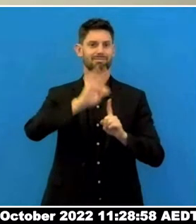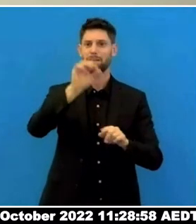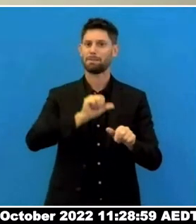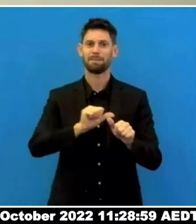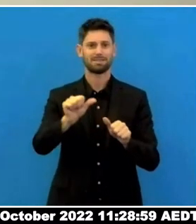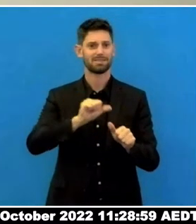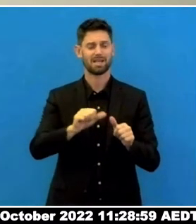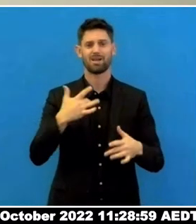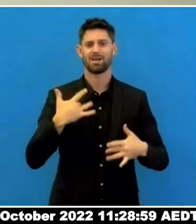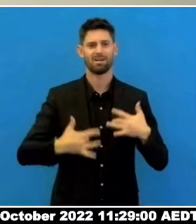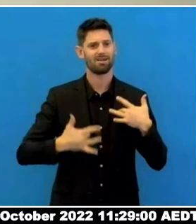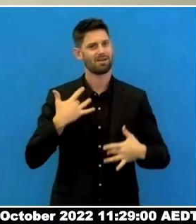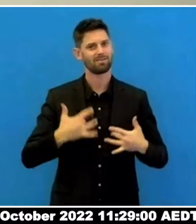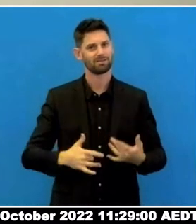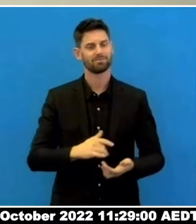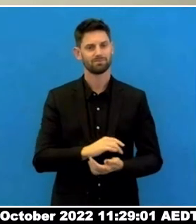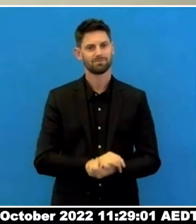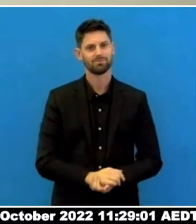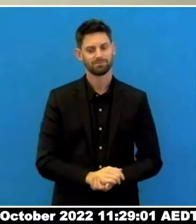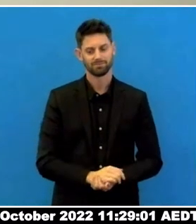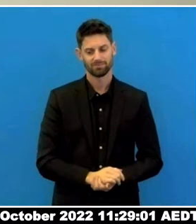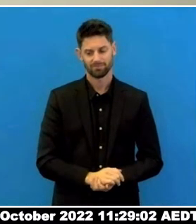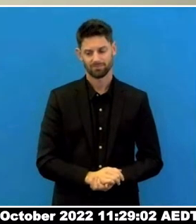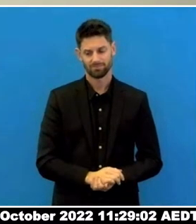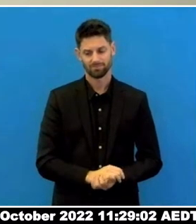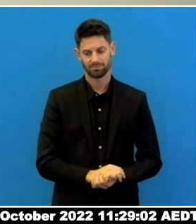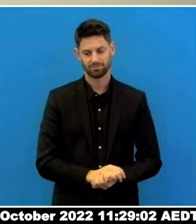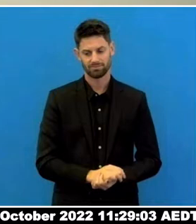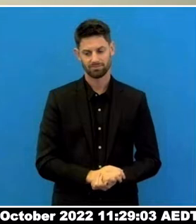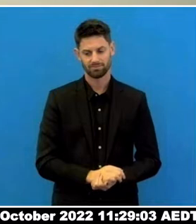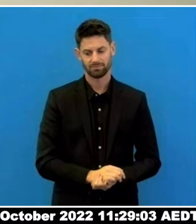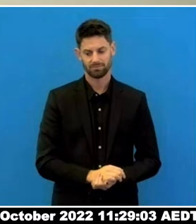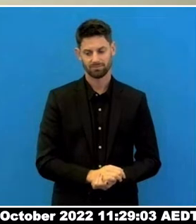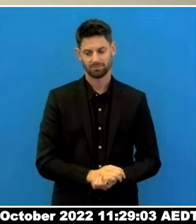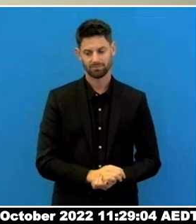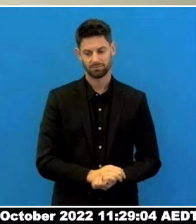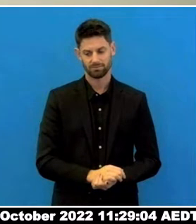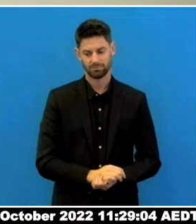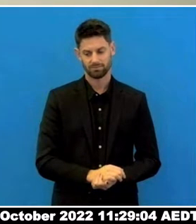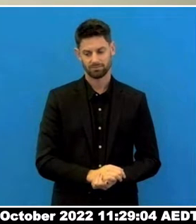Also my meeting, I can my mind come in and my breathing is stop.